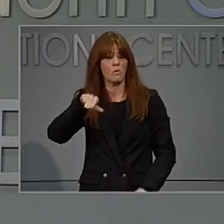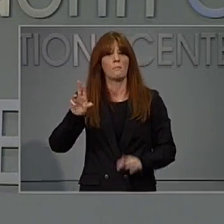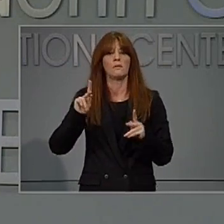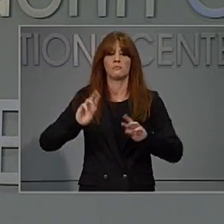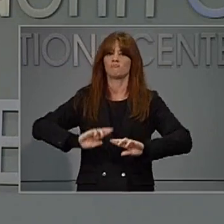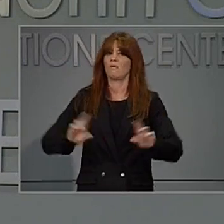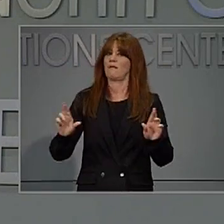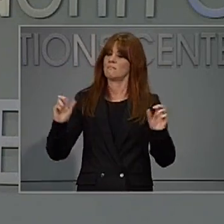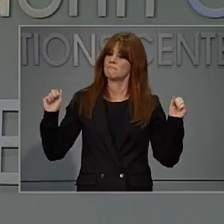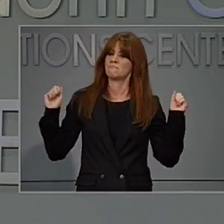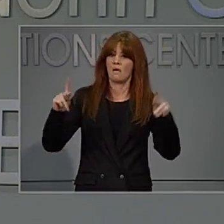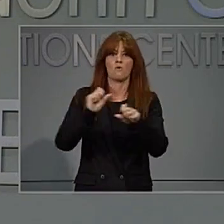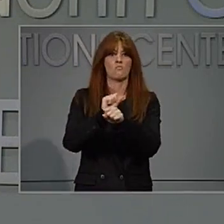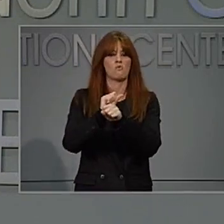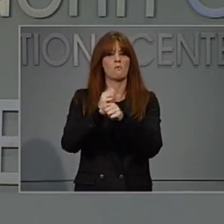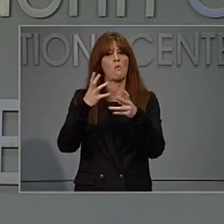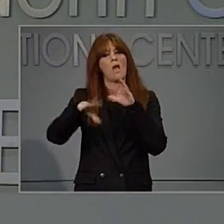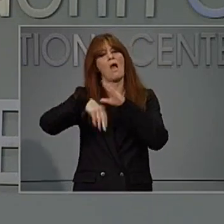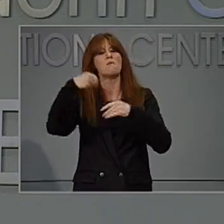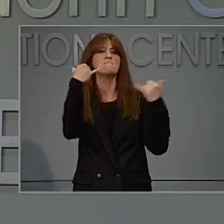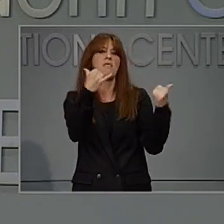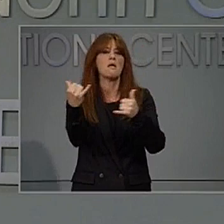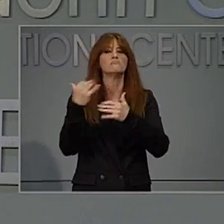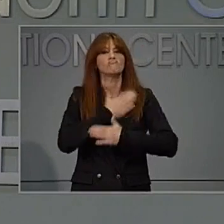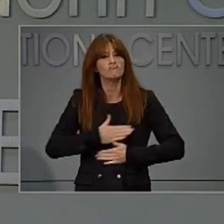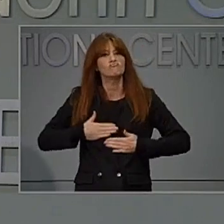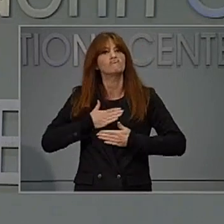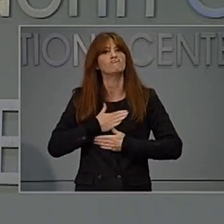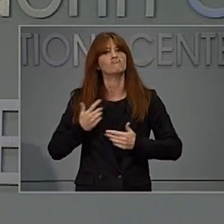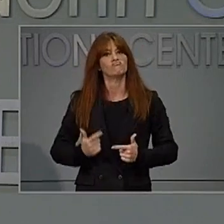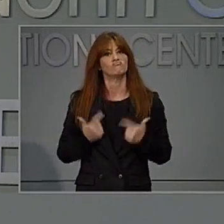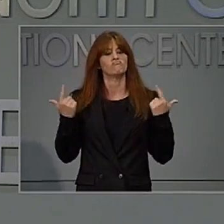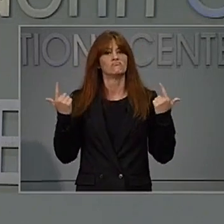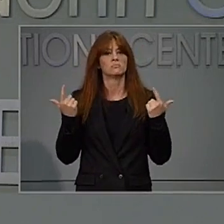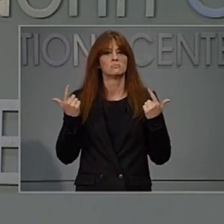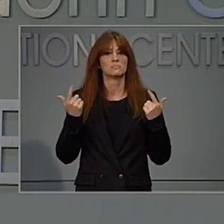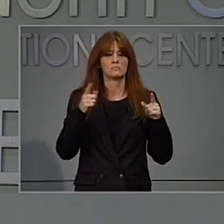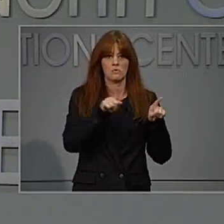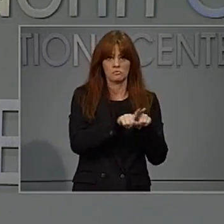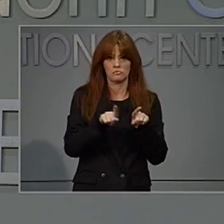WE ARE EASING RESTRICTIONS IN A DATA-DRIVEN WAY. I KNOW PEOPLE